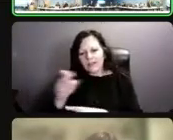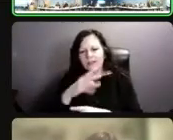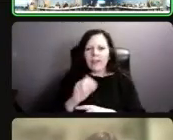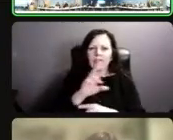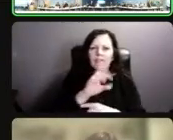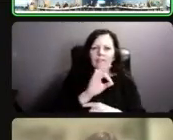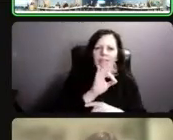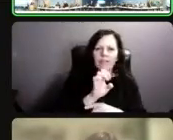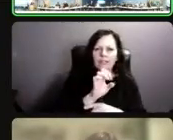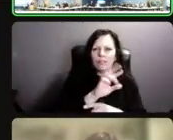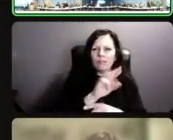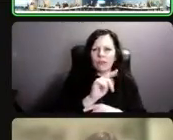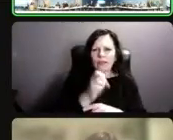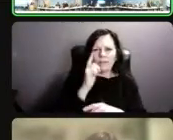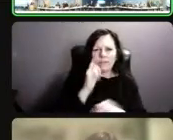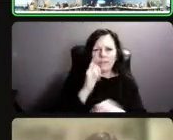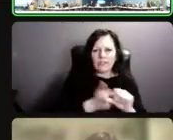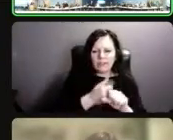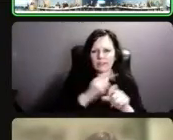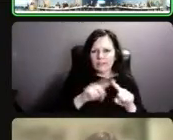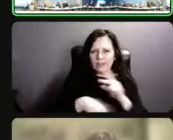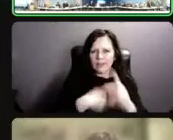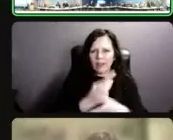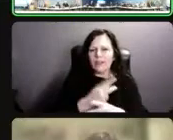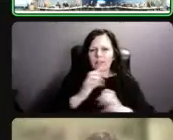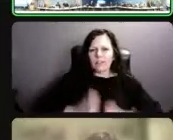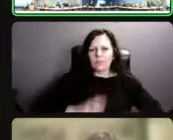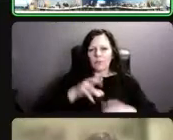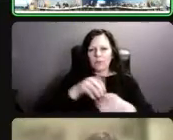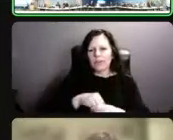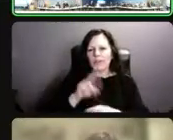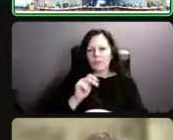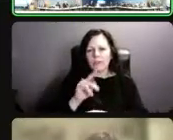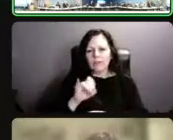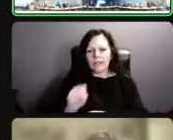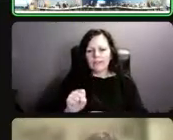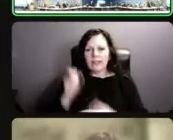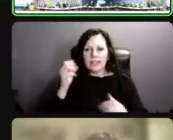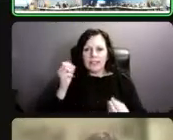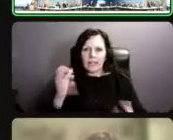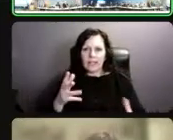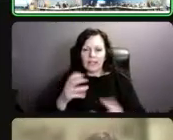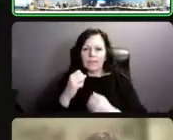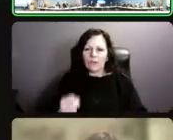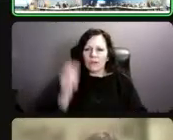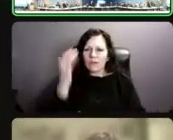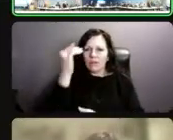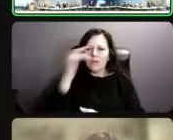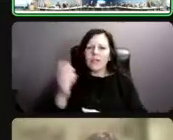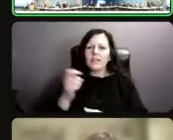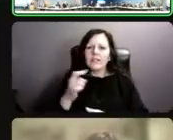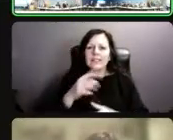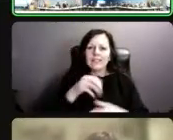THE EXPECTED REVENUE FROM THE TAX APPLYING THE FEE RATES